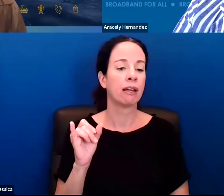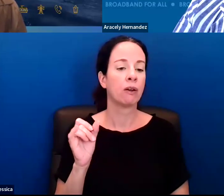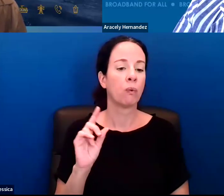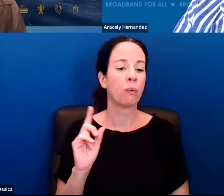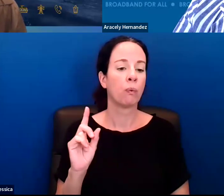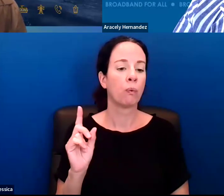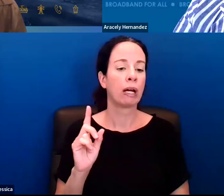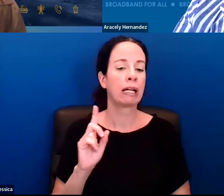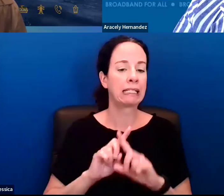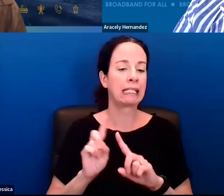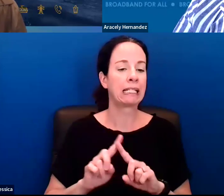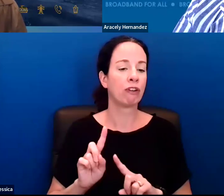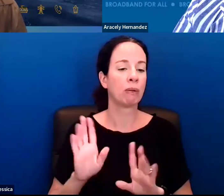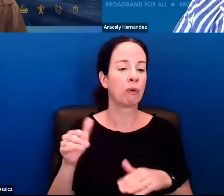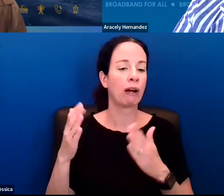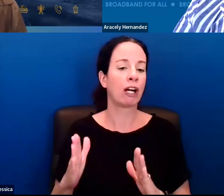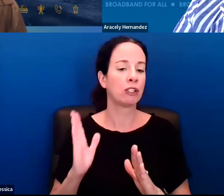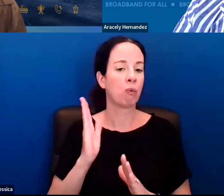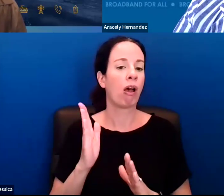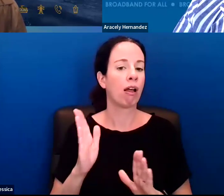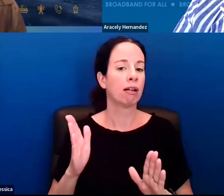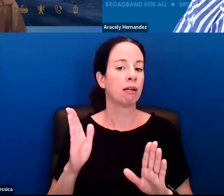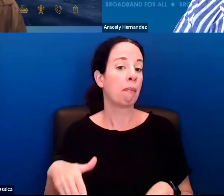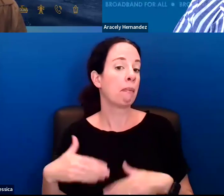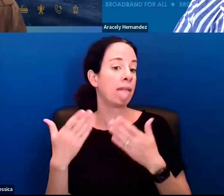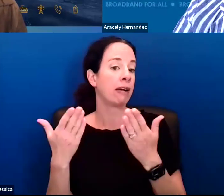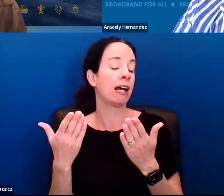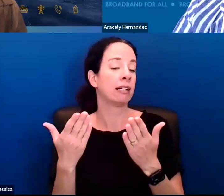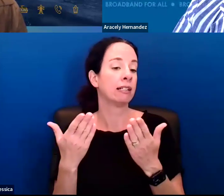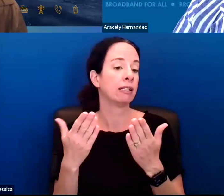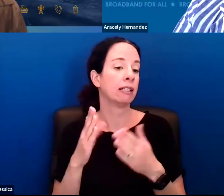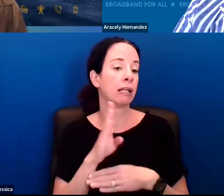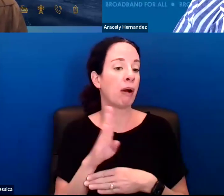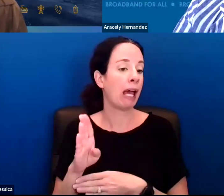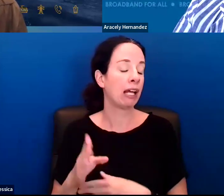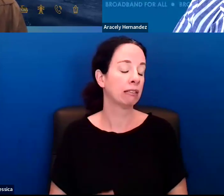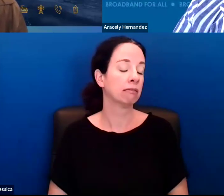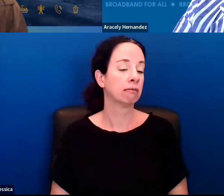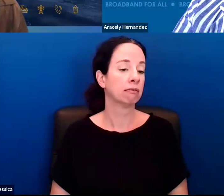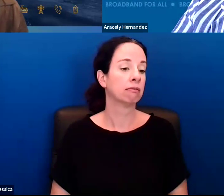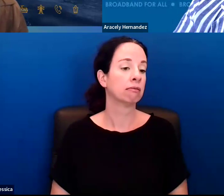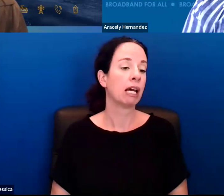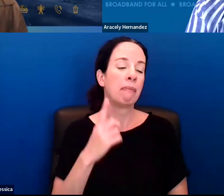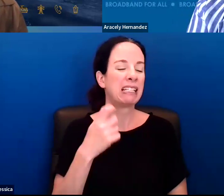these different providers are providing the broadband? Because I know from last